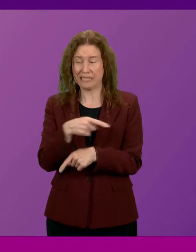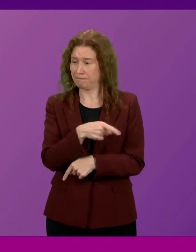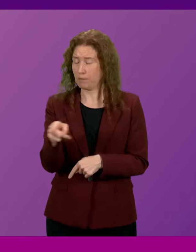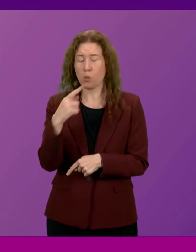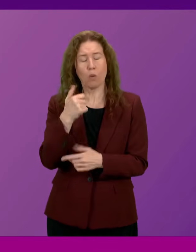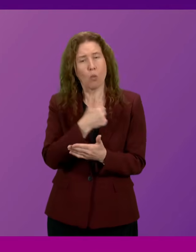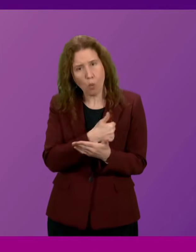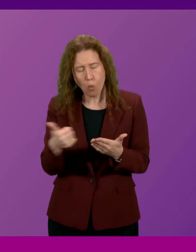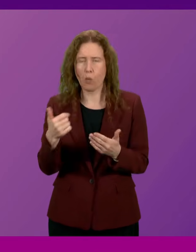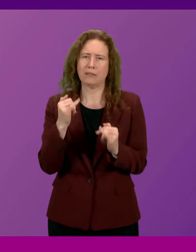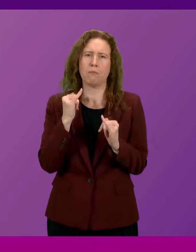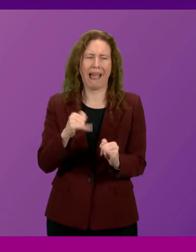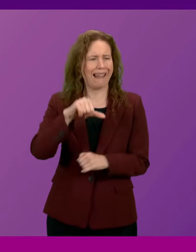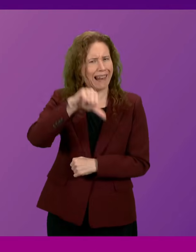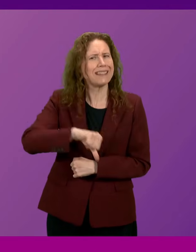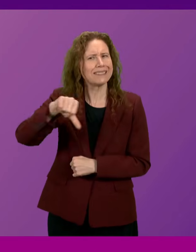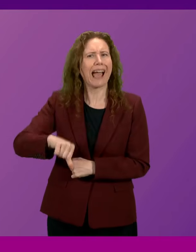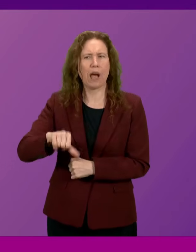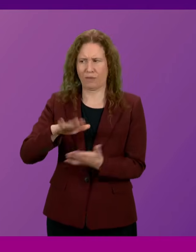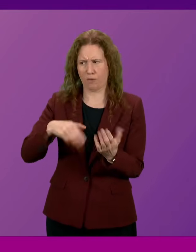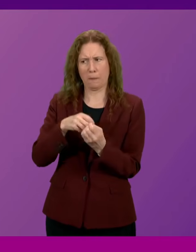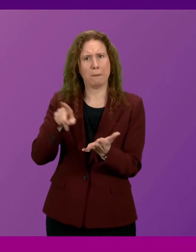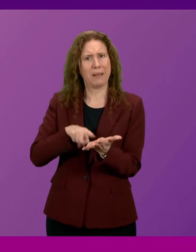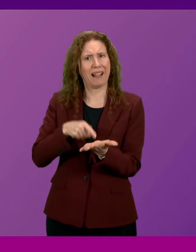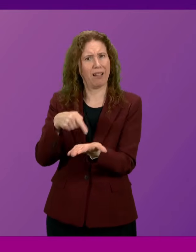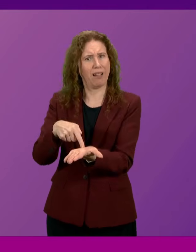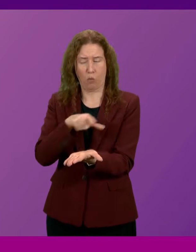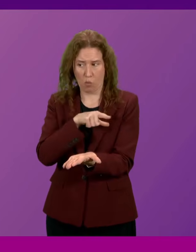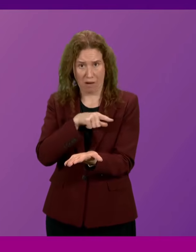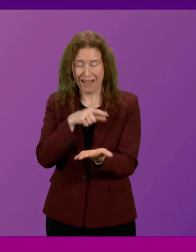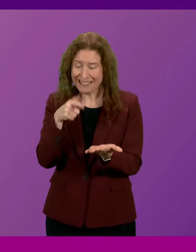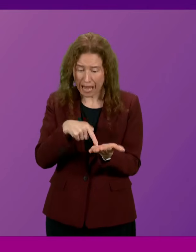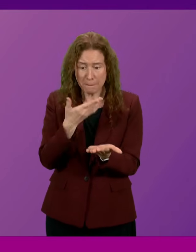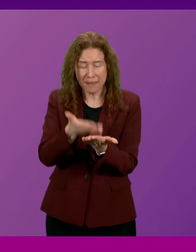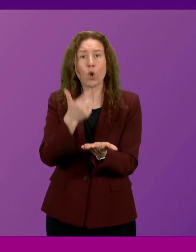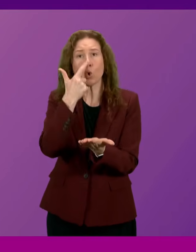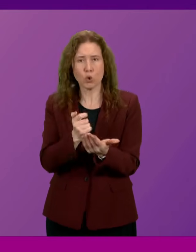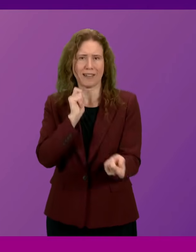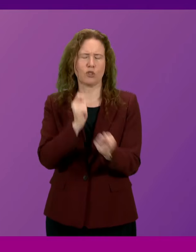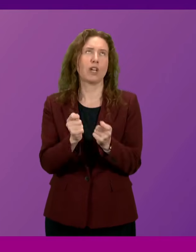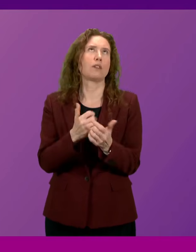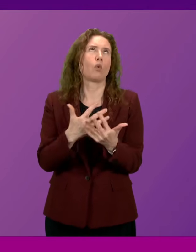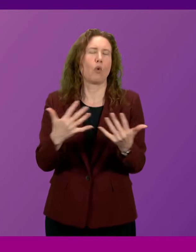to be badly let down by the bill, which could have done so much more.”